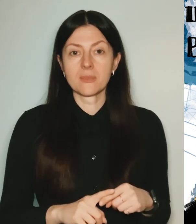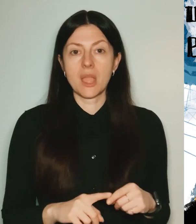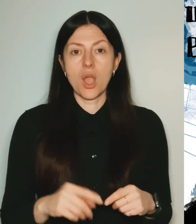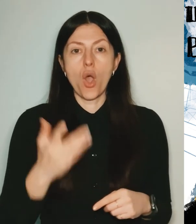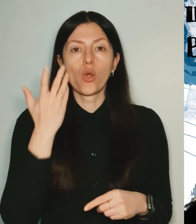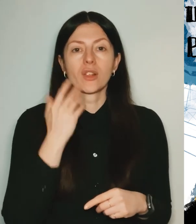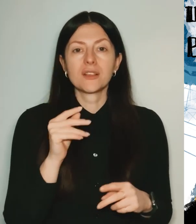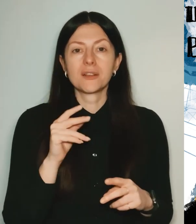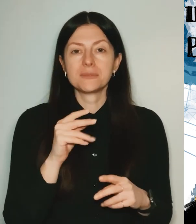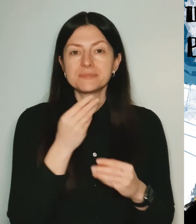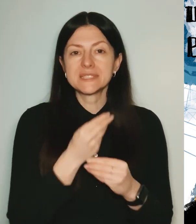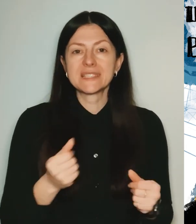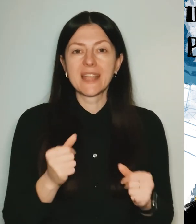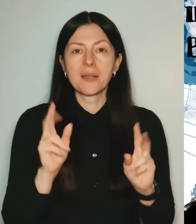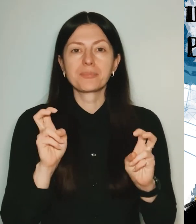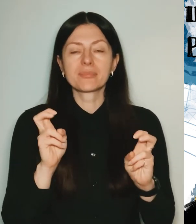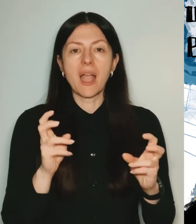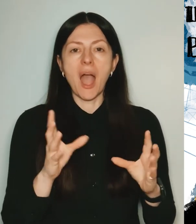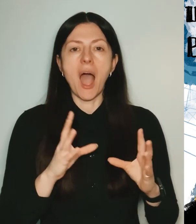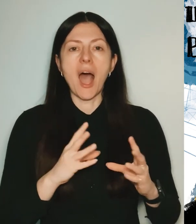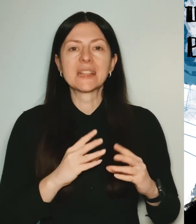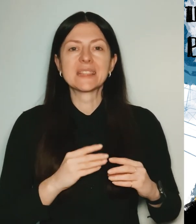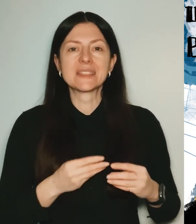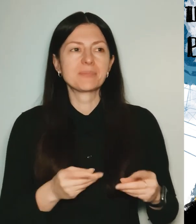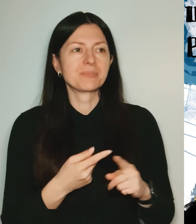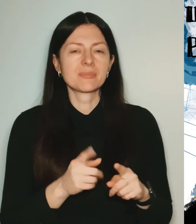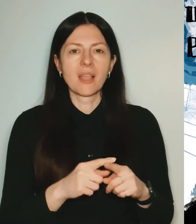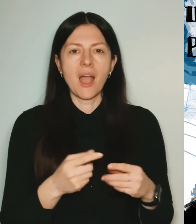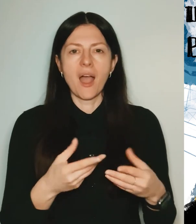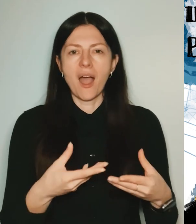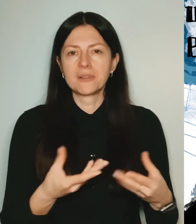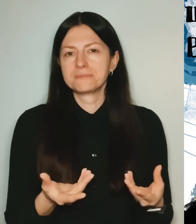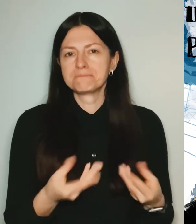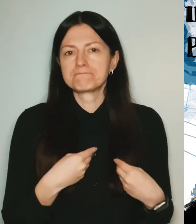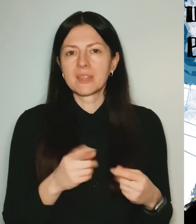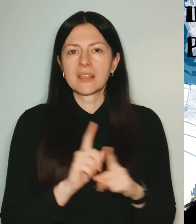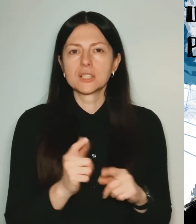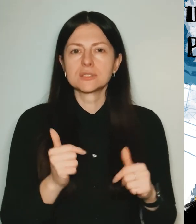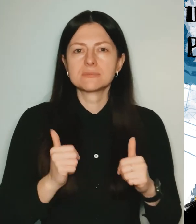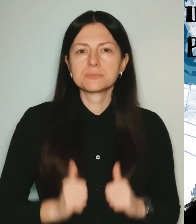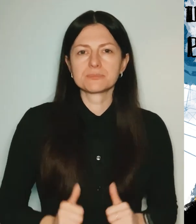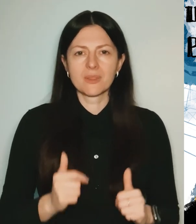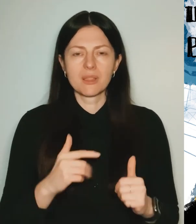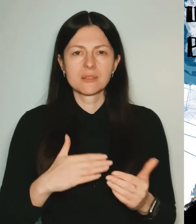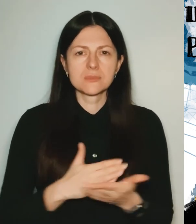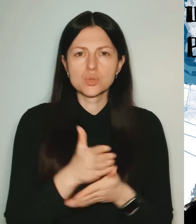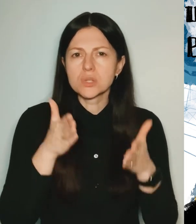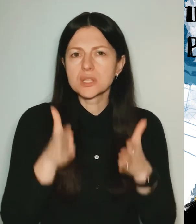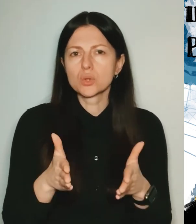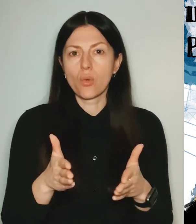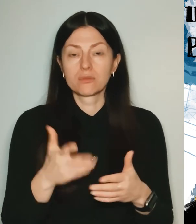When the anesthesia of this concentration and focus comes down…